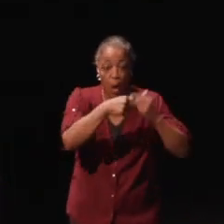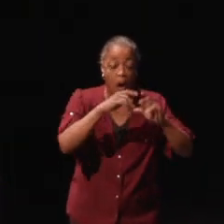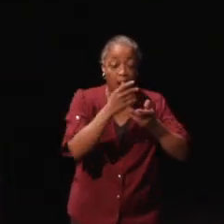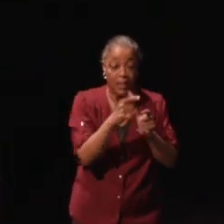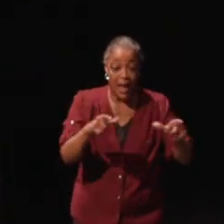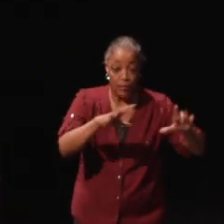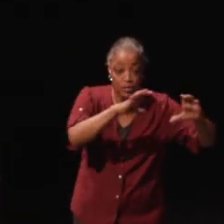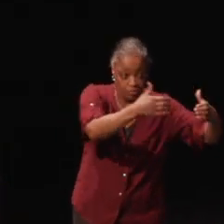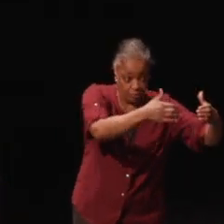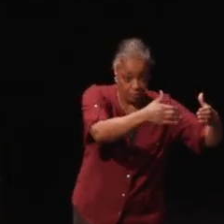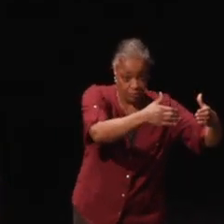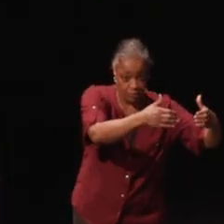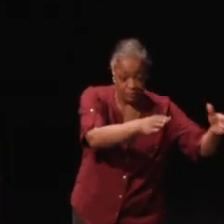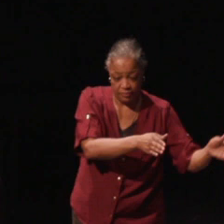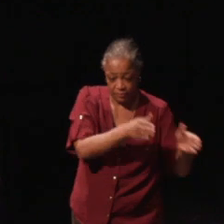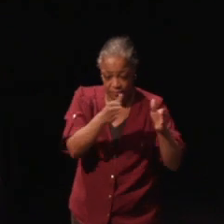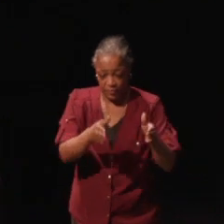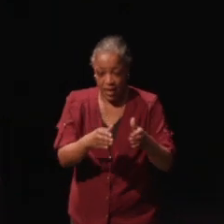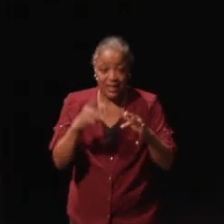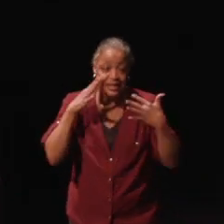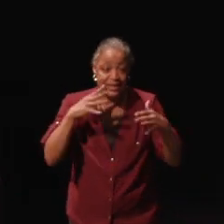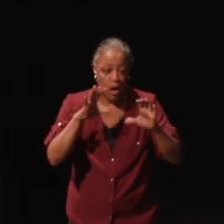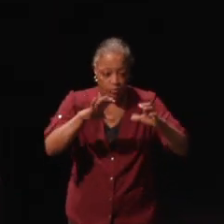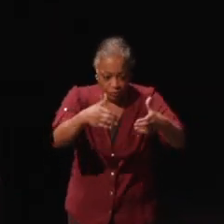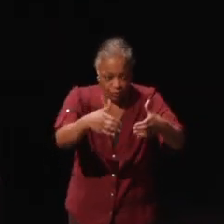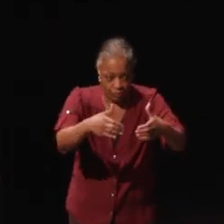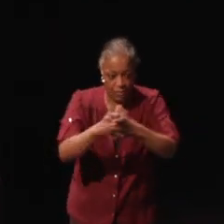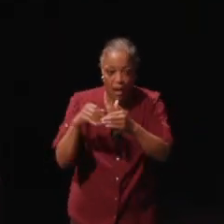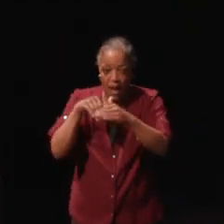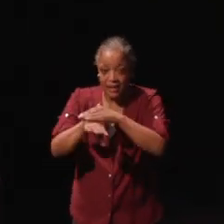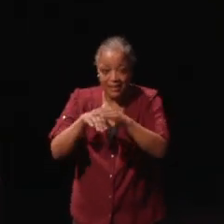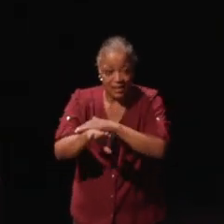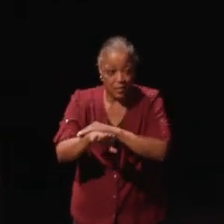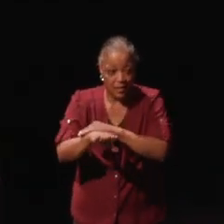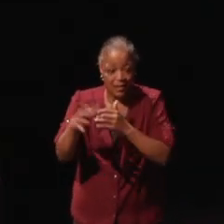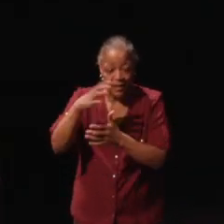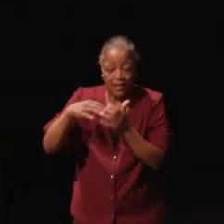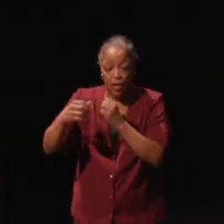I grouped the sounds settings together, accessibility and Cloud Save and then it looks